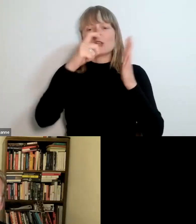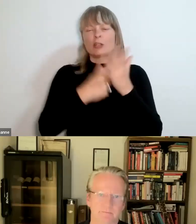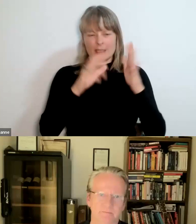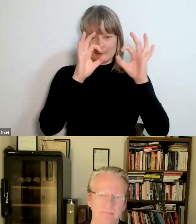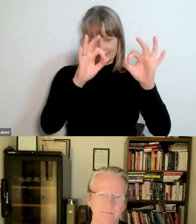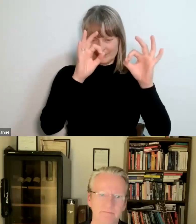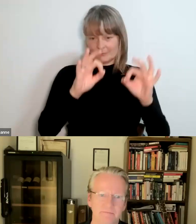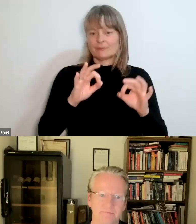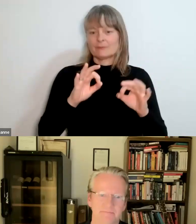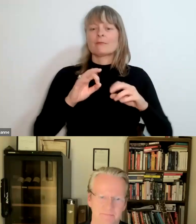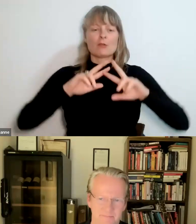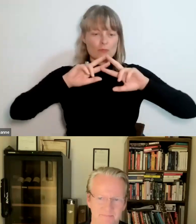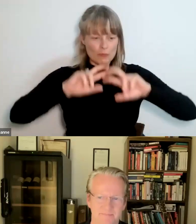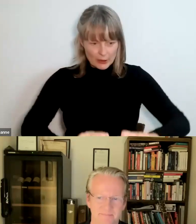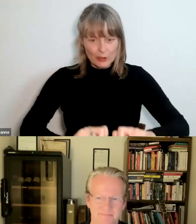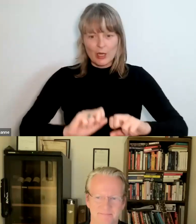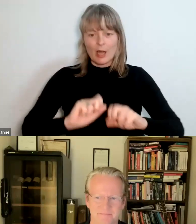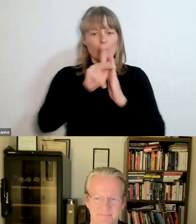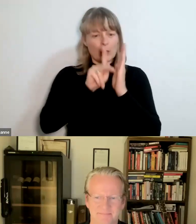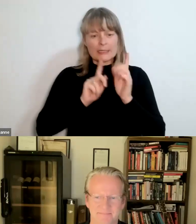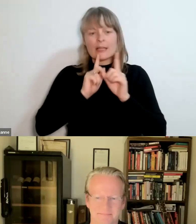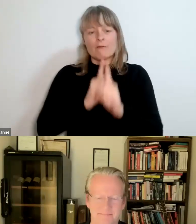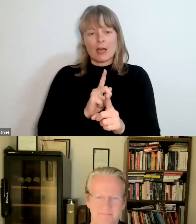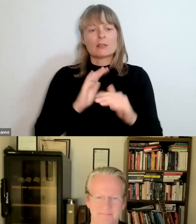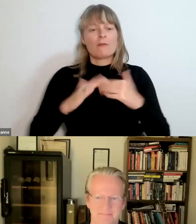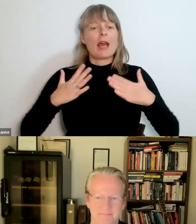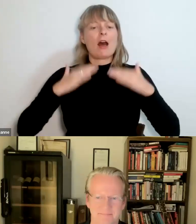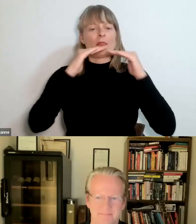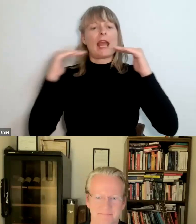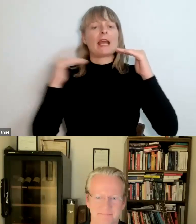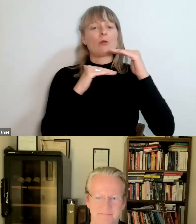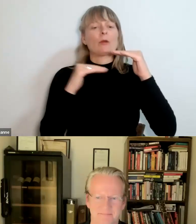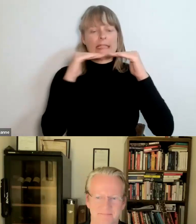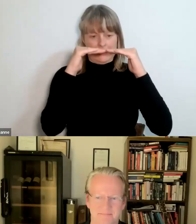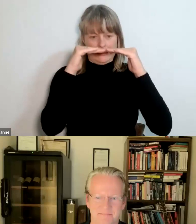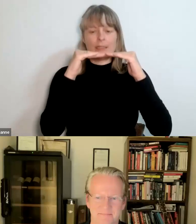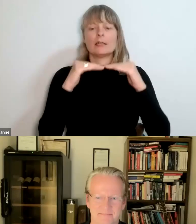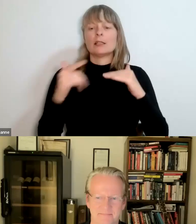Could schools be reinvented so that they are fit-for-purpose for all children, not just those from wealthier families?